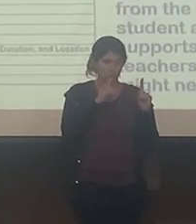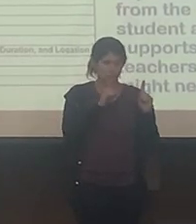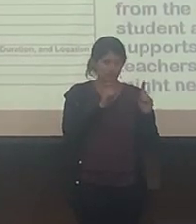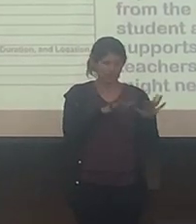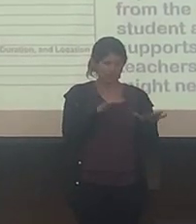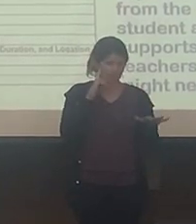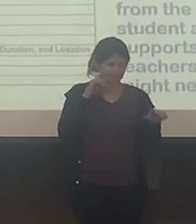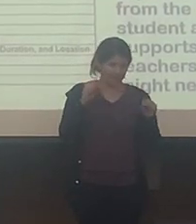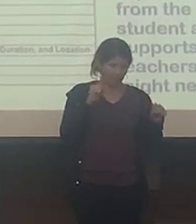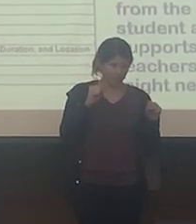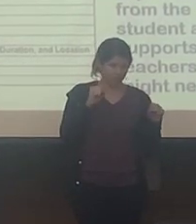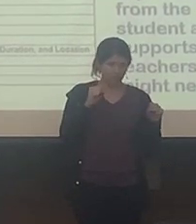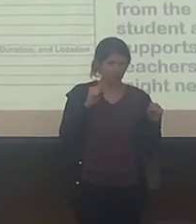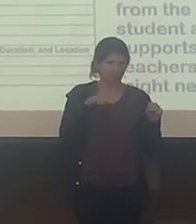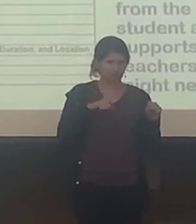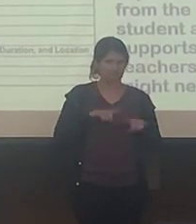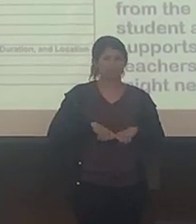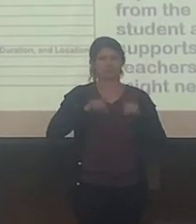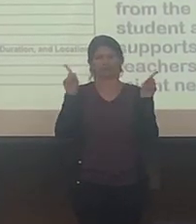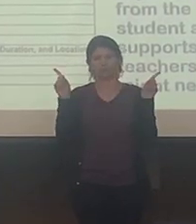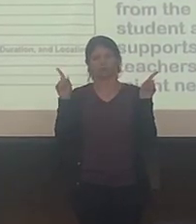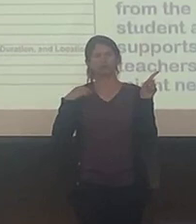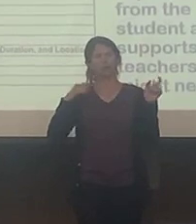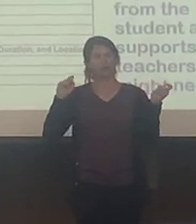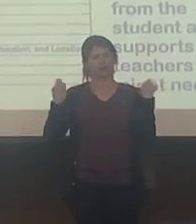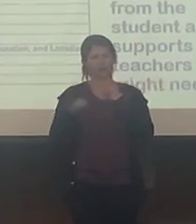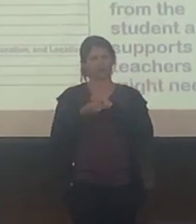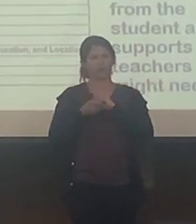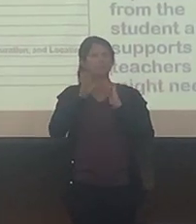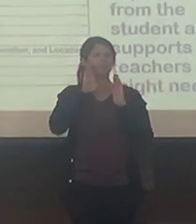have to do it a different way this would be where that is they need a picture schedule they need